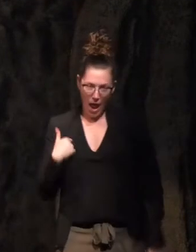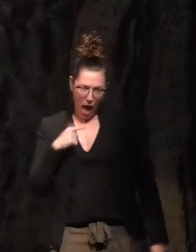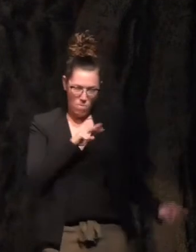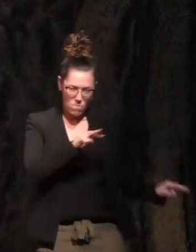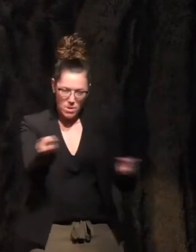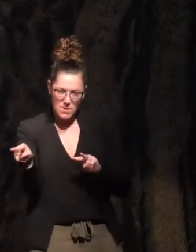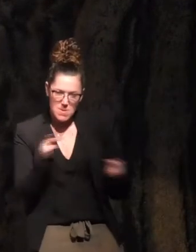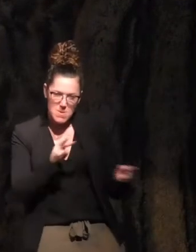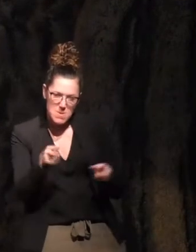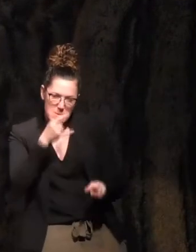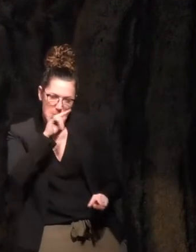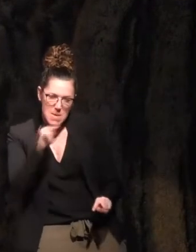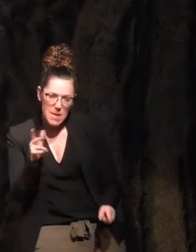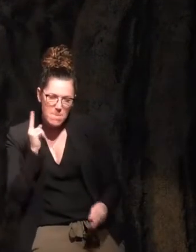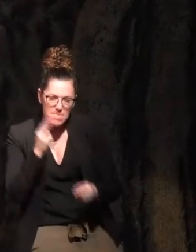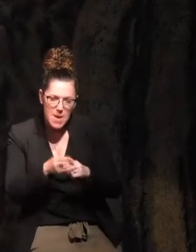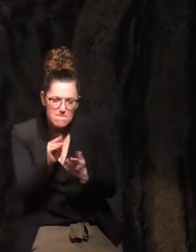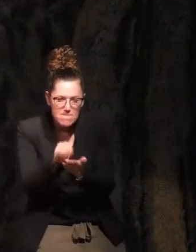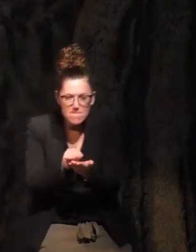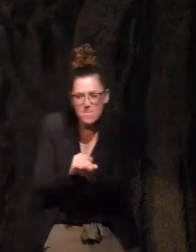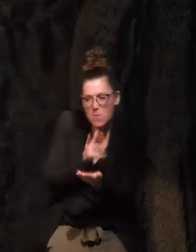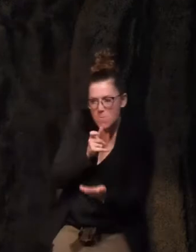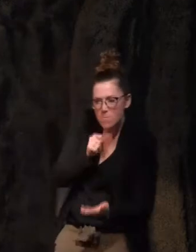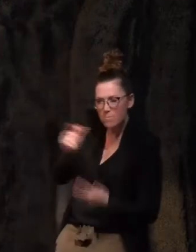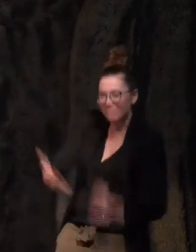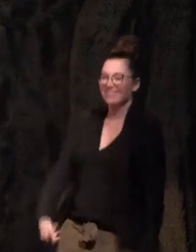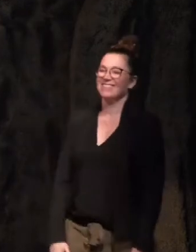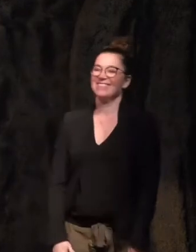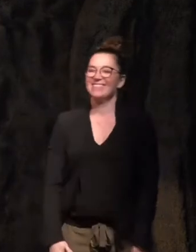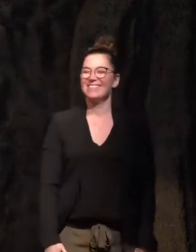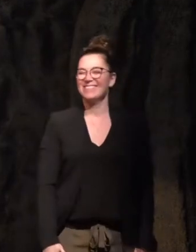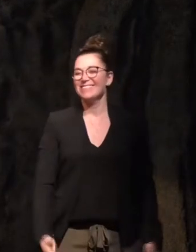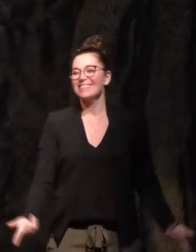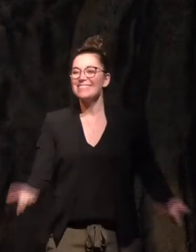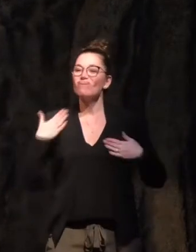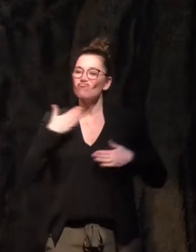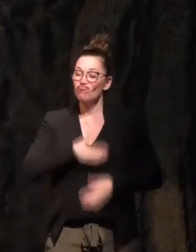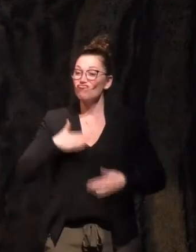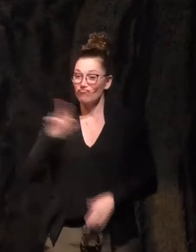That's it for my announcements. Have a great day. I'm now gonna turn it to Nina and Mike, thank you.